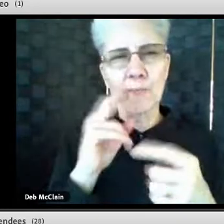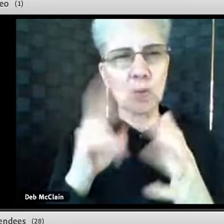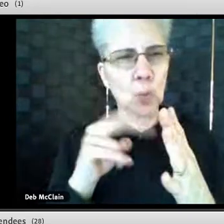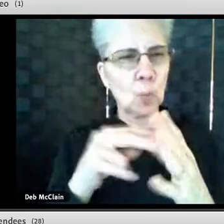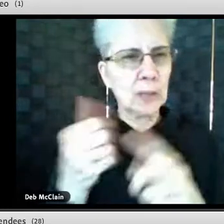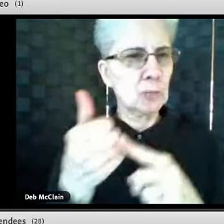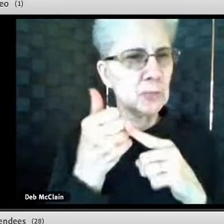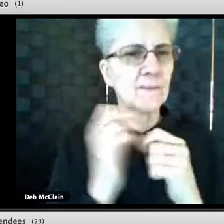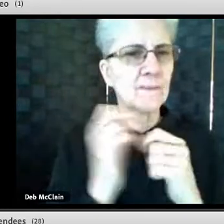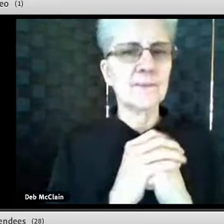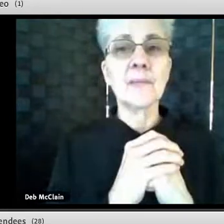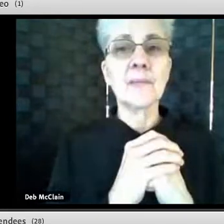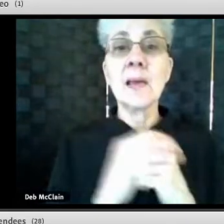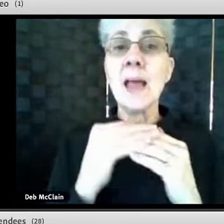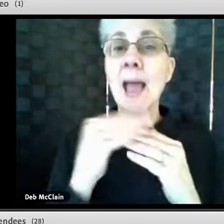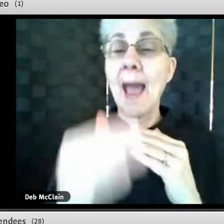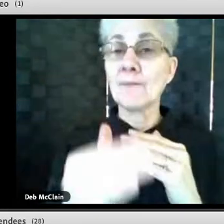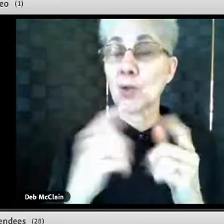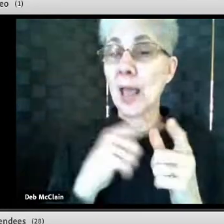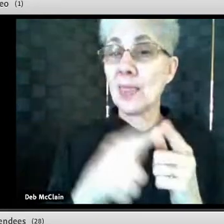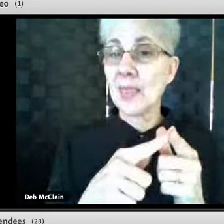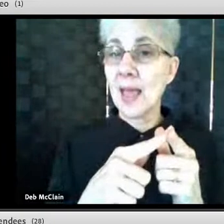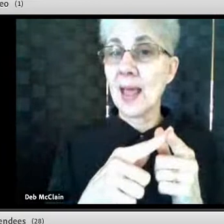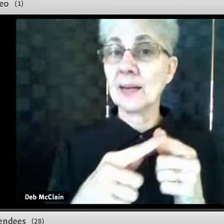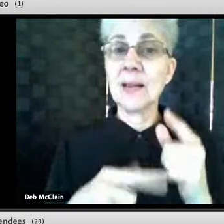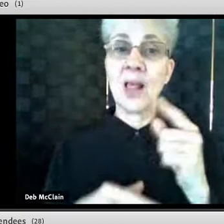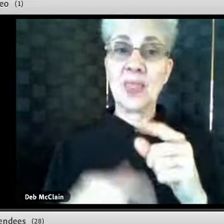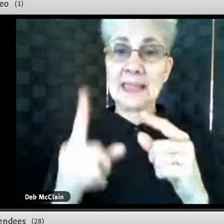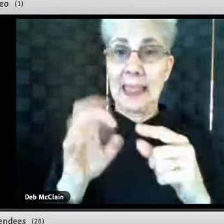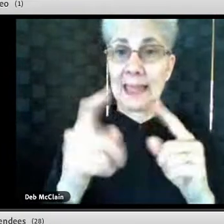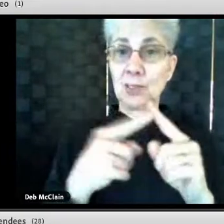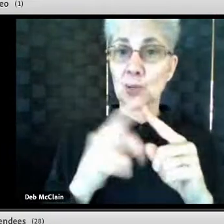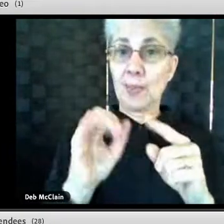Just a couple resources for you to read on your own afterwards,